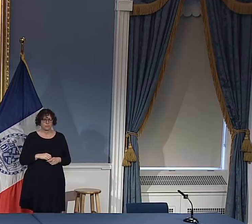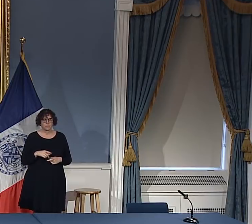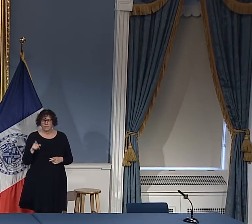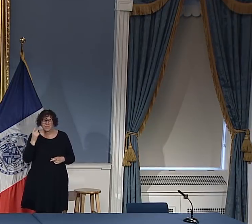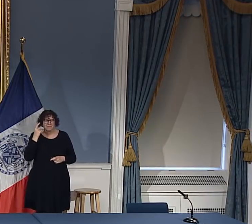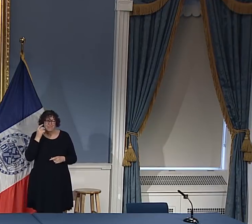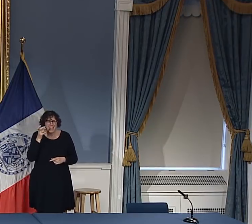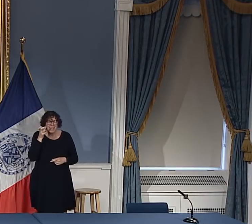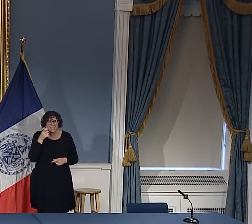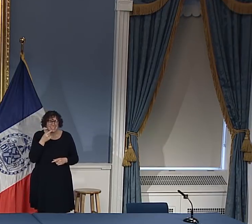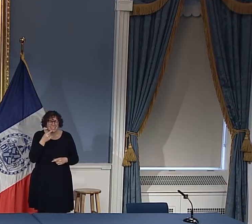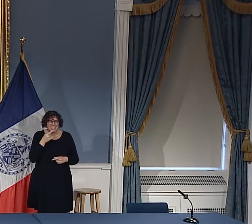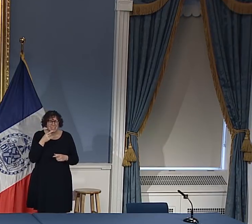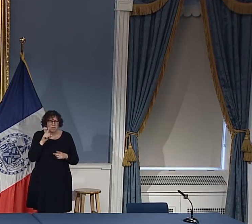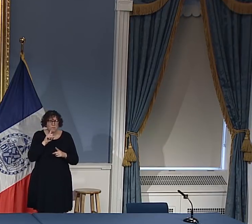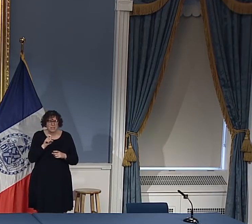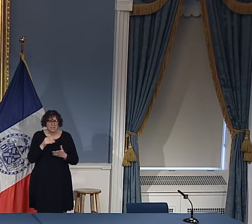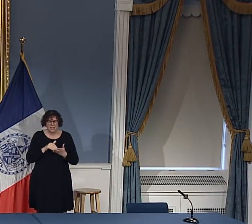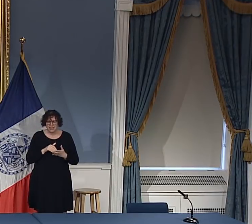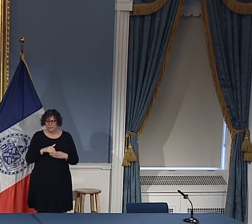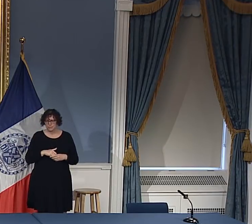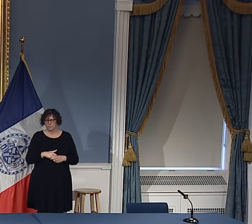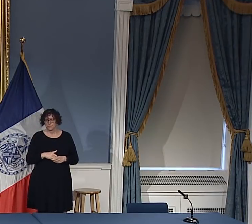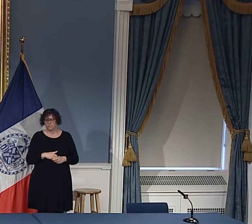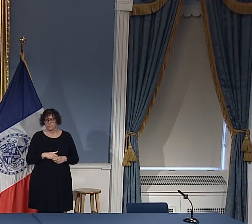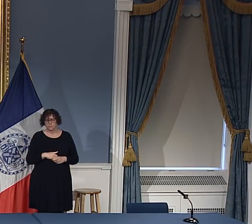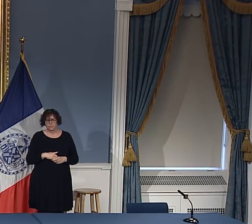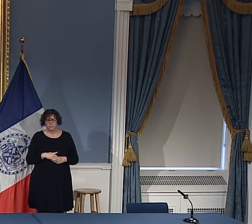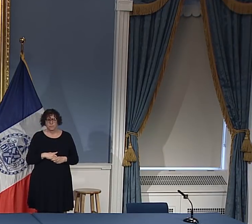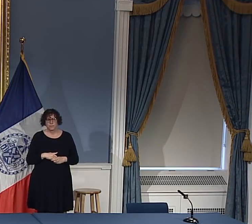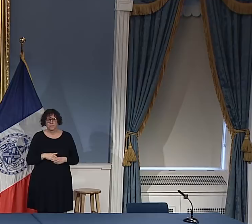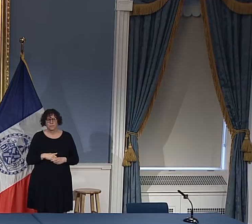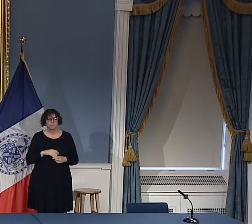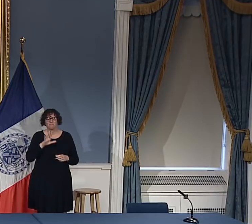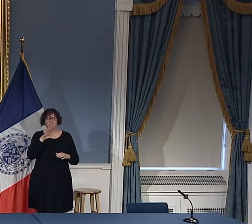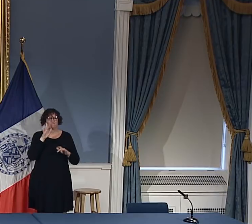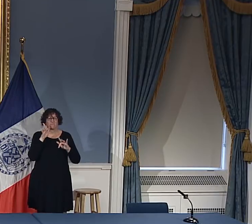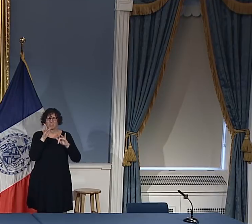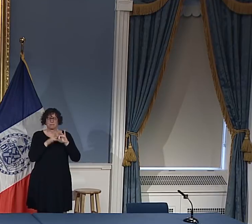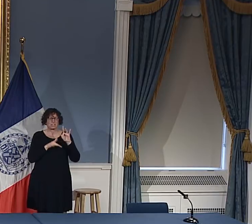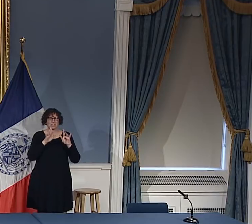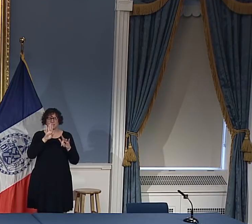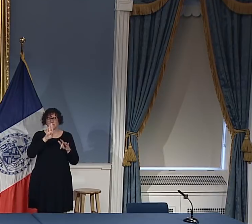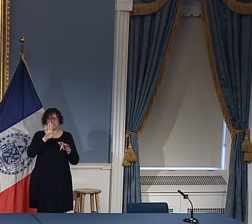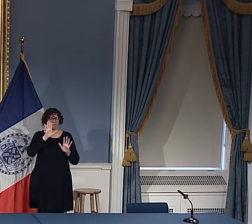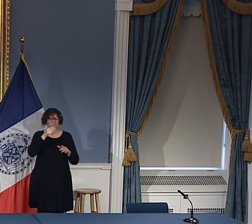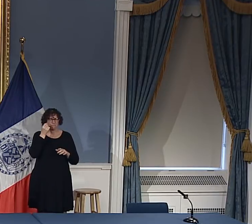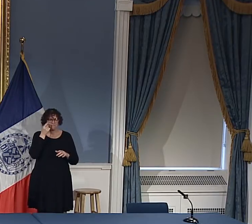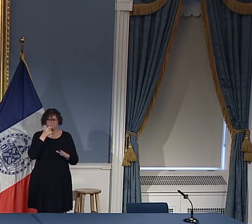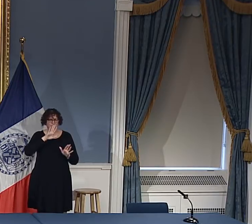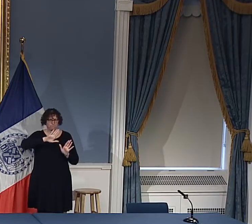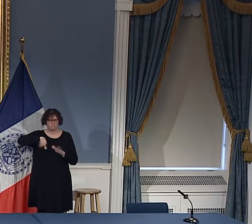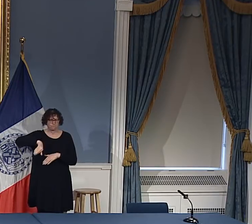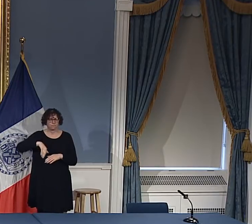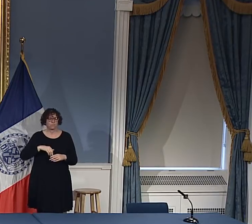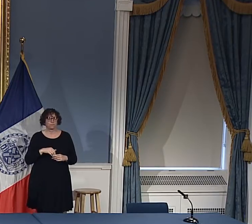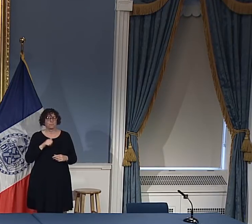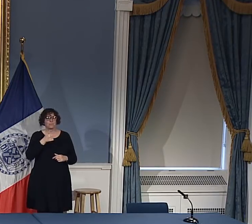CAN YOU HEAR ME? I NDO'T HEAR BRIDGETTE. WE CAN'T HEAR YOU.